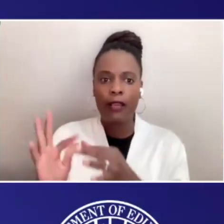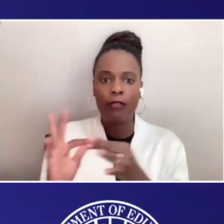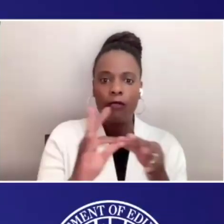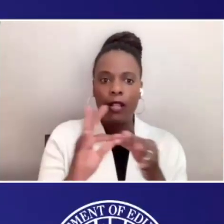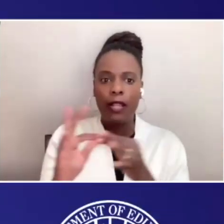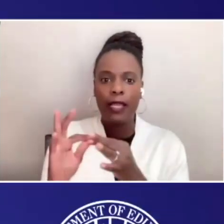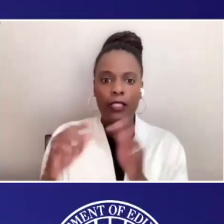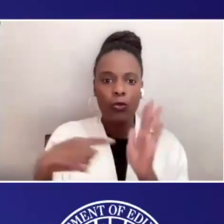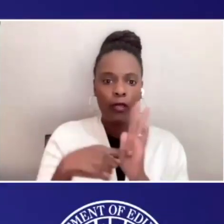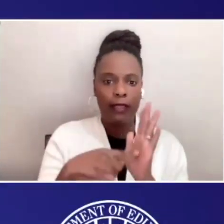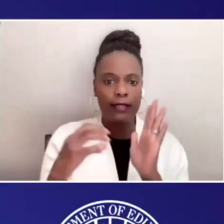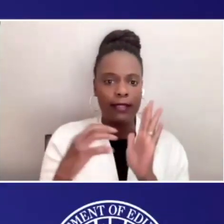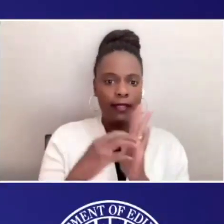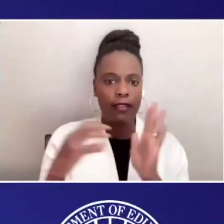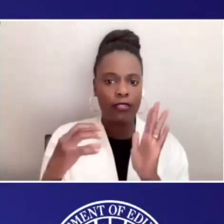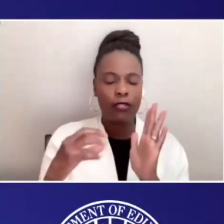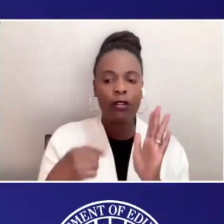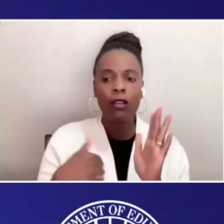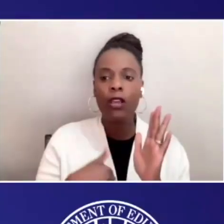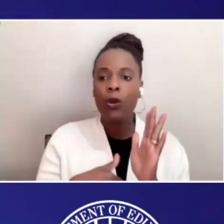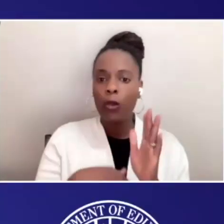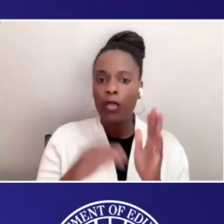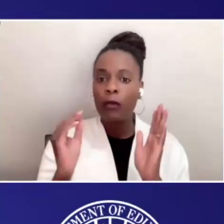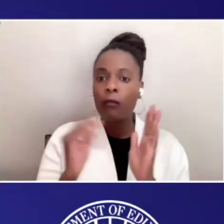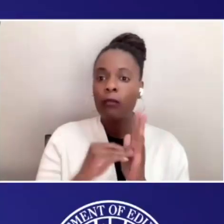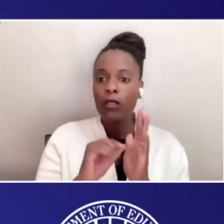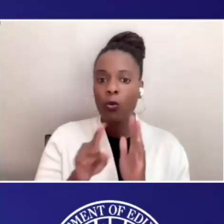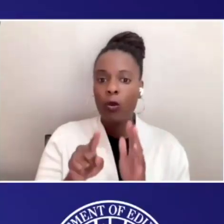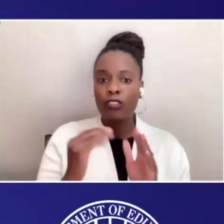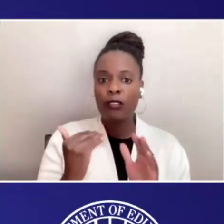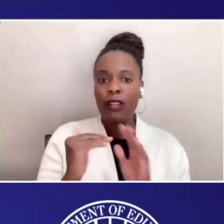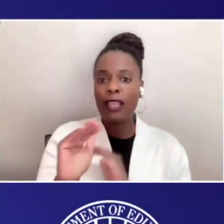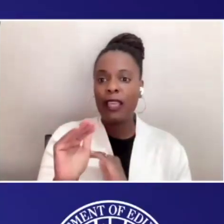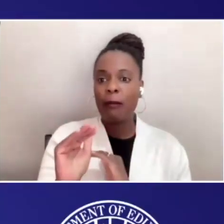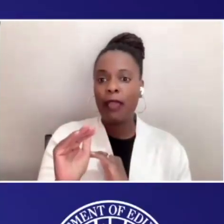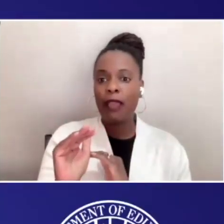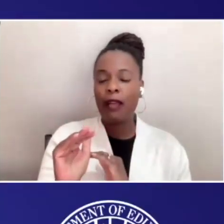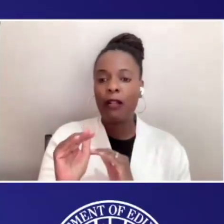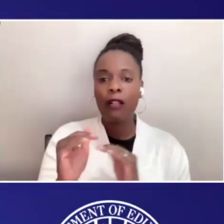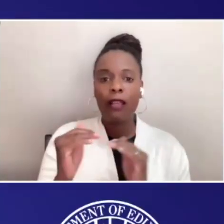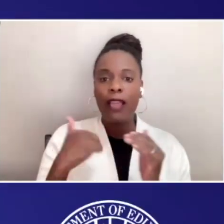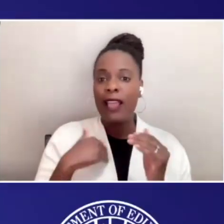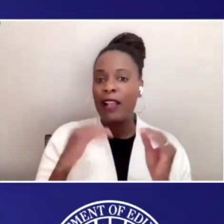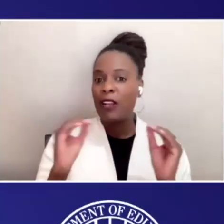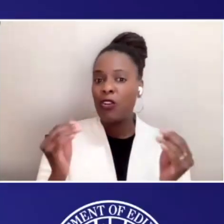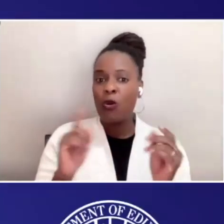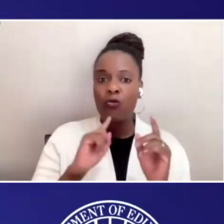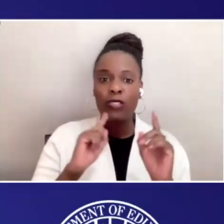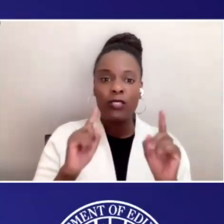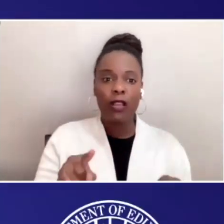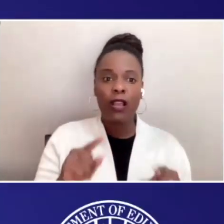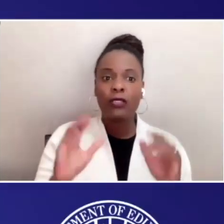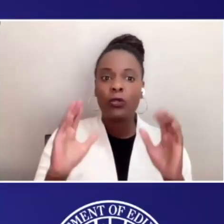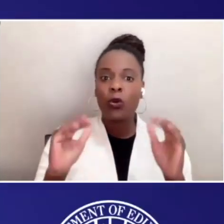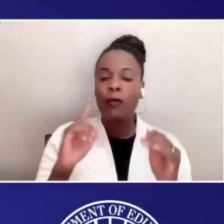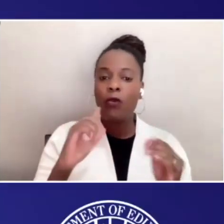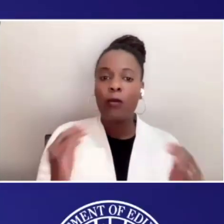And so we posed the question in an email and I got no response. And so I guess we're hoping for a little bit more explanation so that we can better